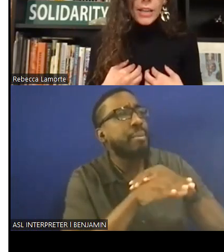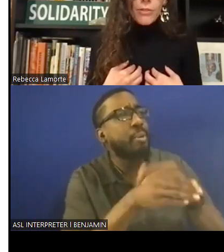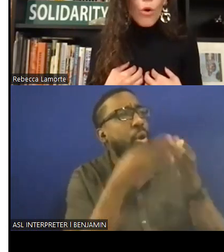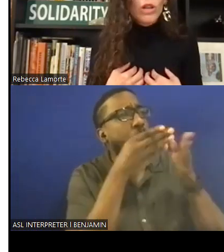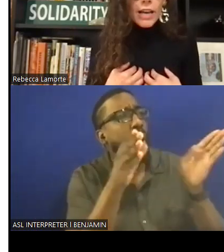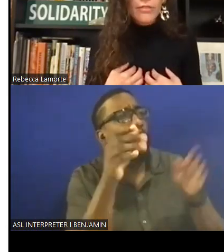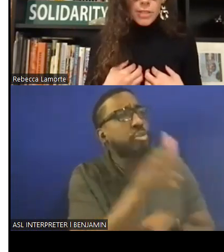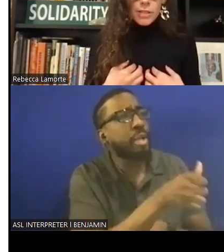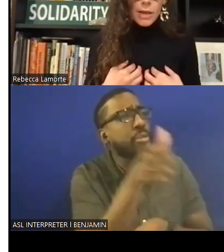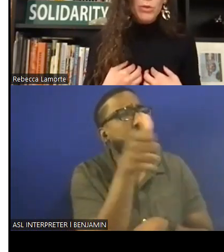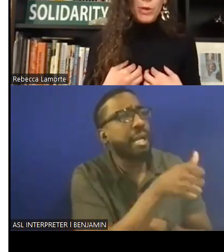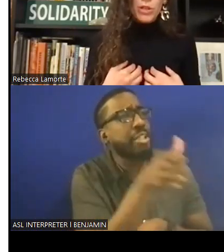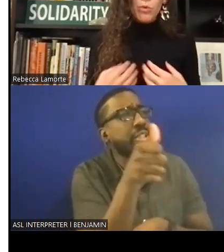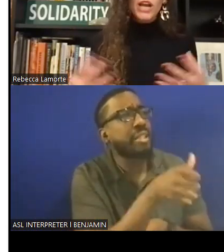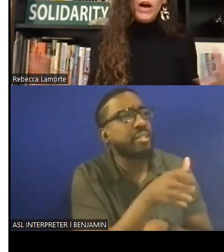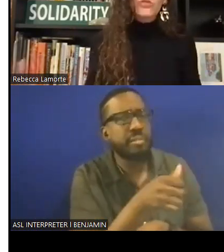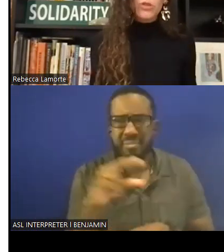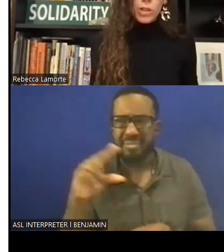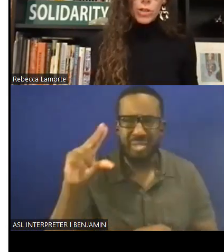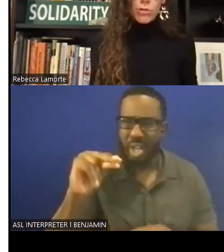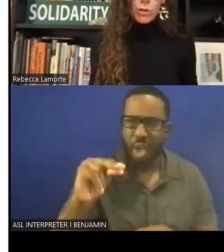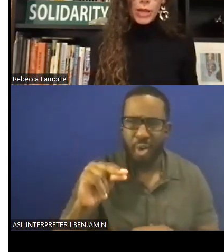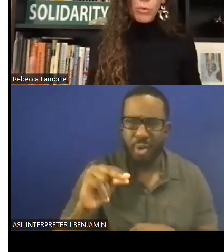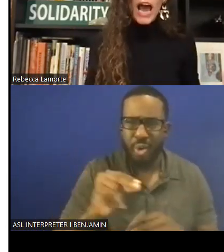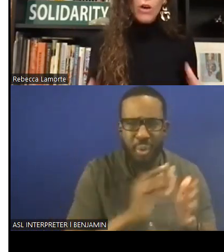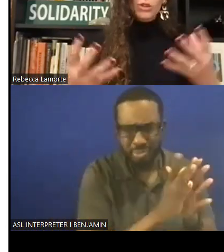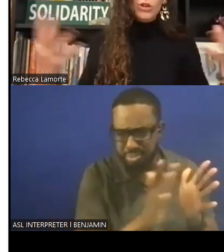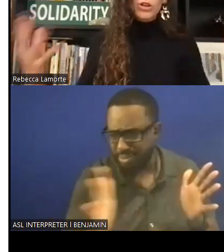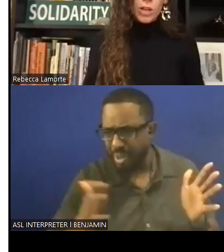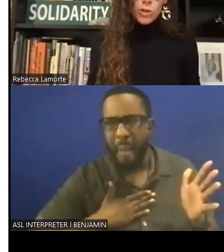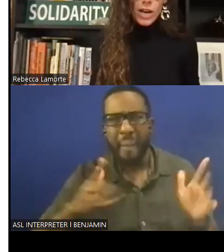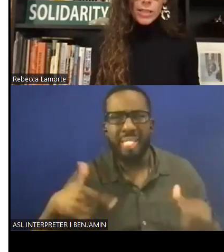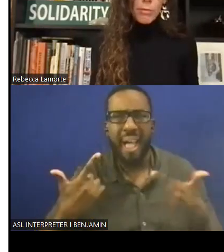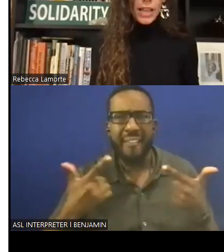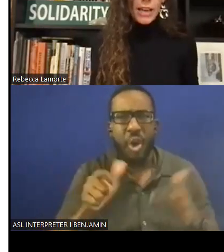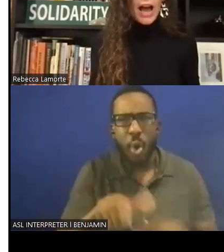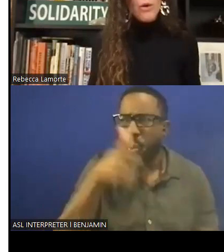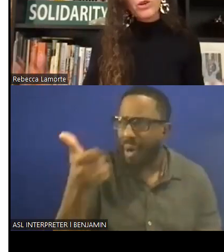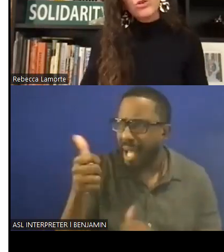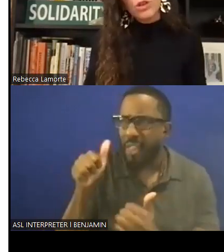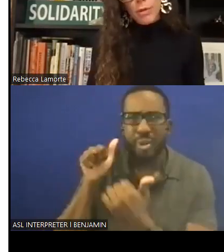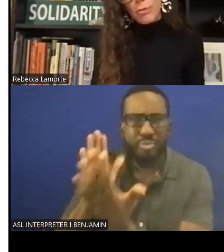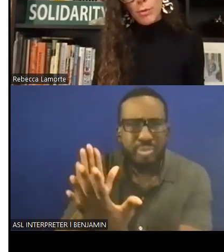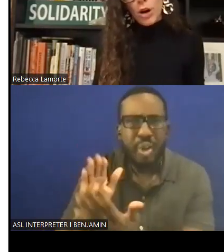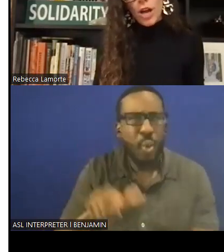I live a whole life as a disabled person. What else are you gonna do for me? What else are you gonna address in my life? How are you gonna make me a part